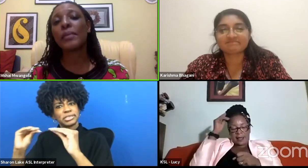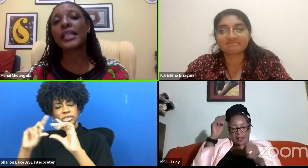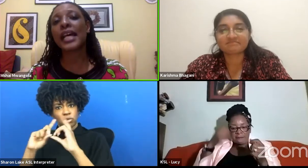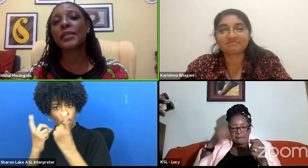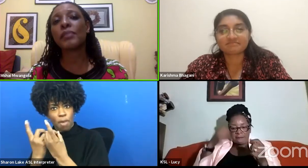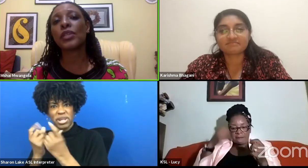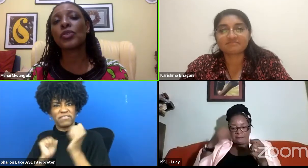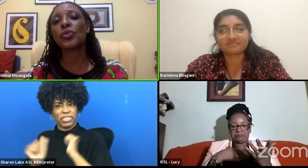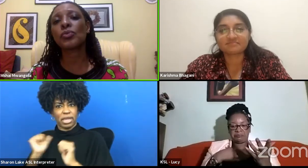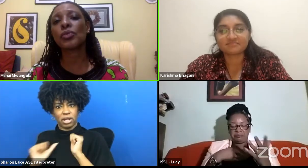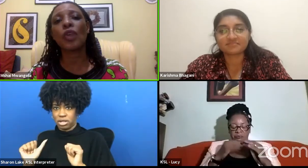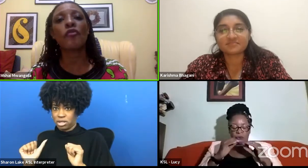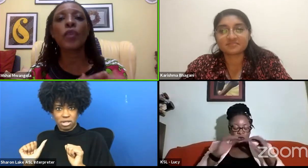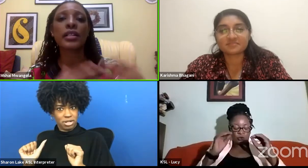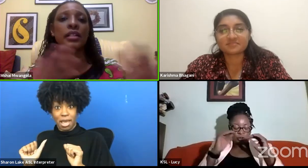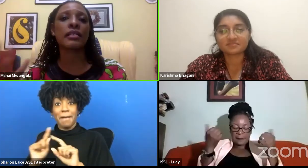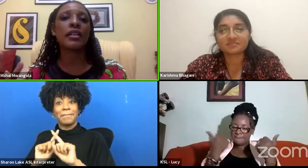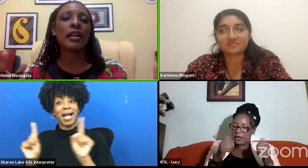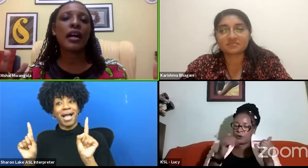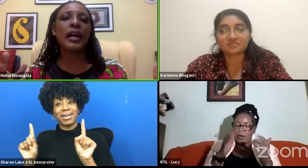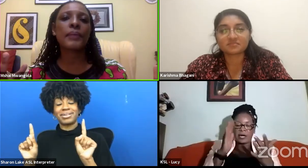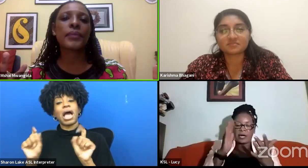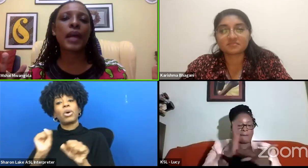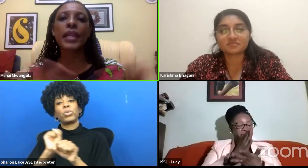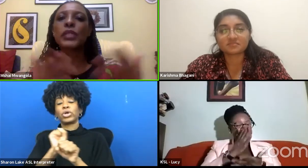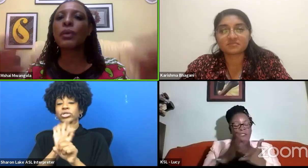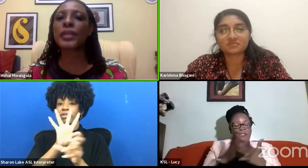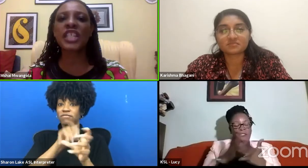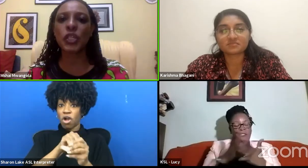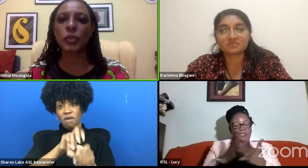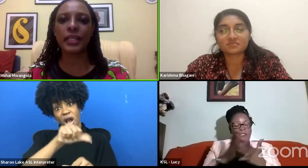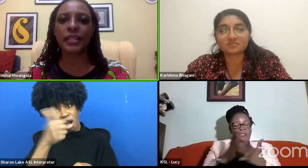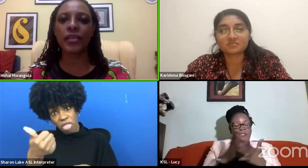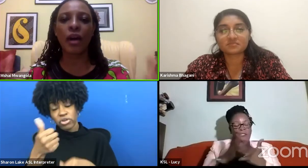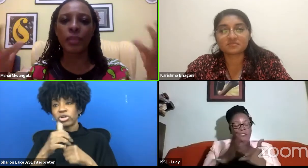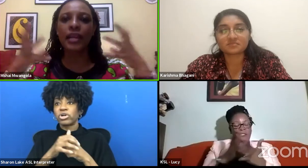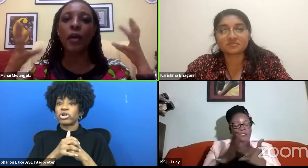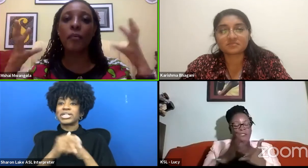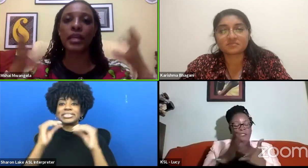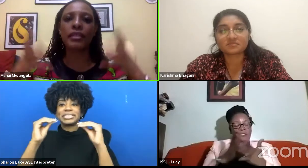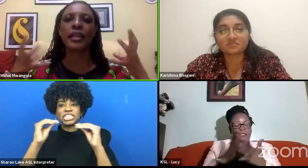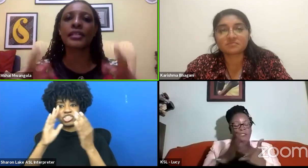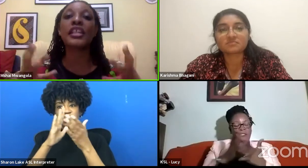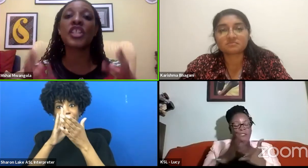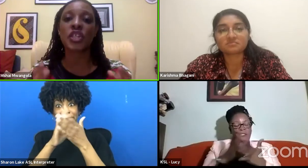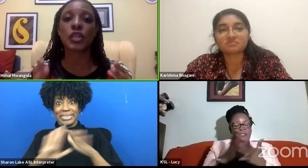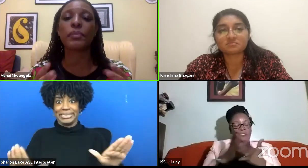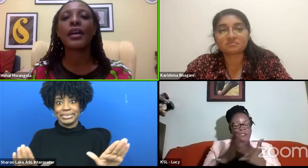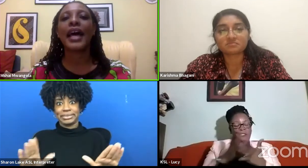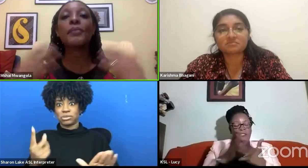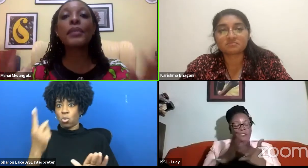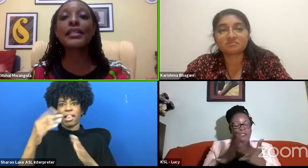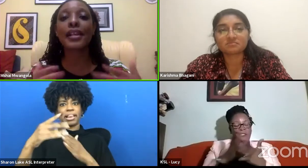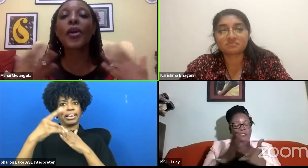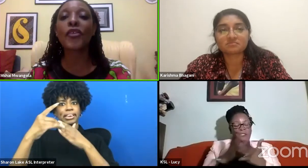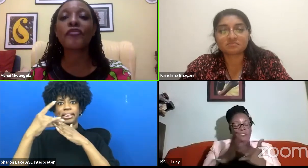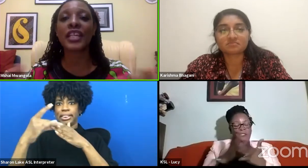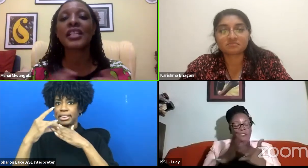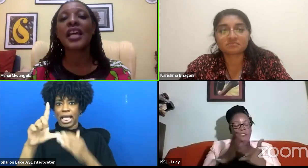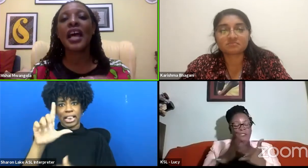but I've worked in a place where we teach peace, our big thing is leadership and peace and conflict